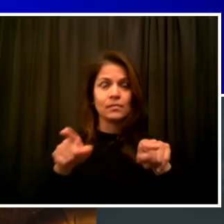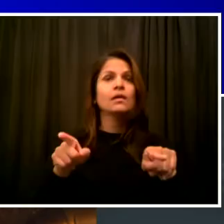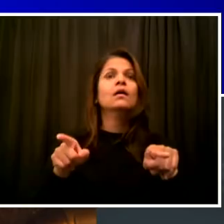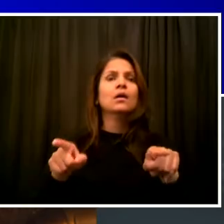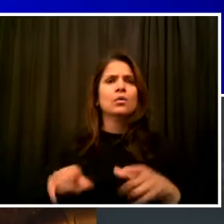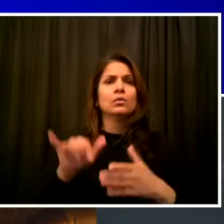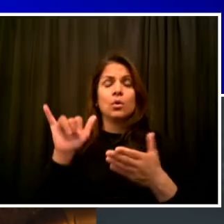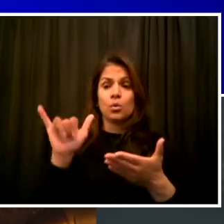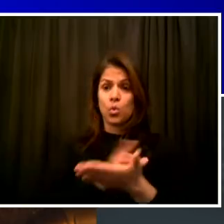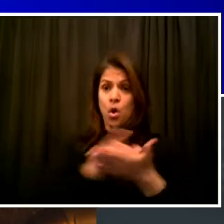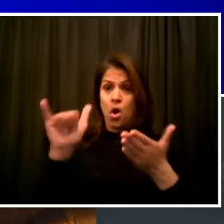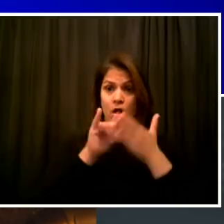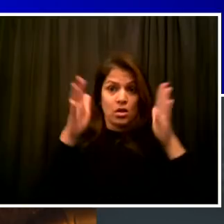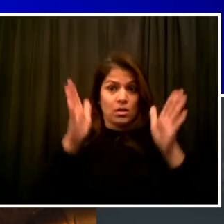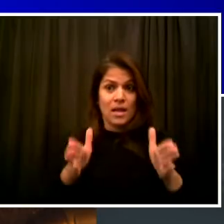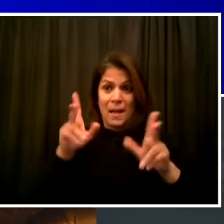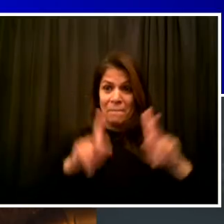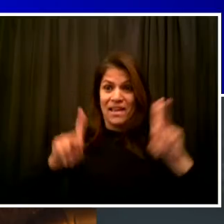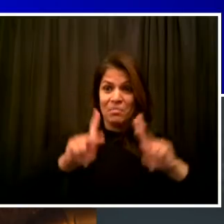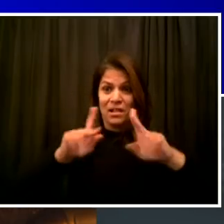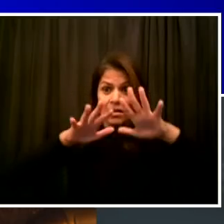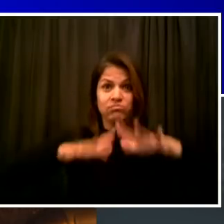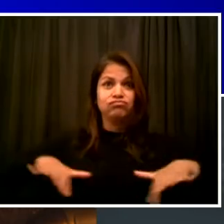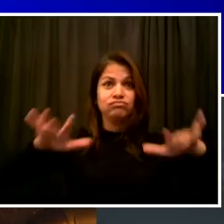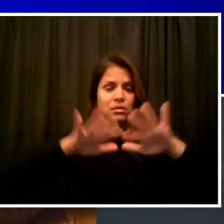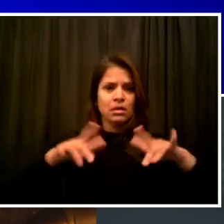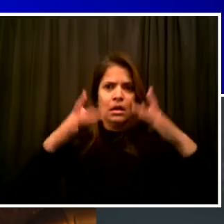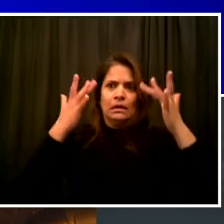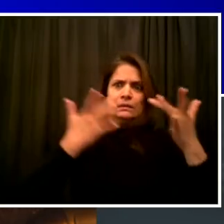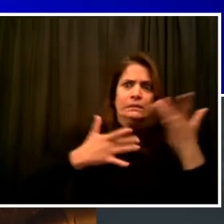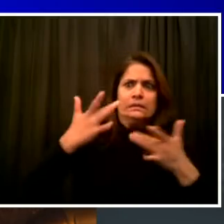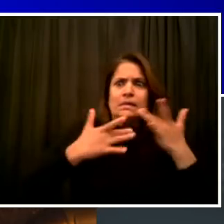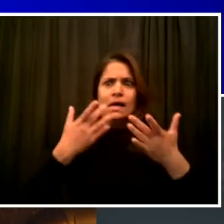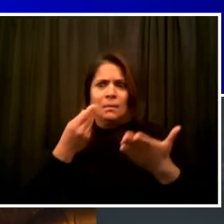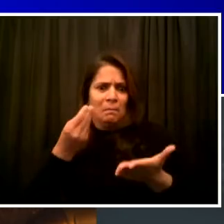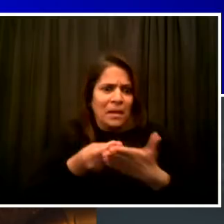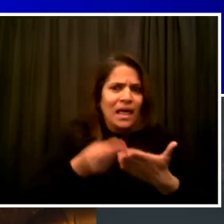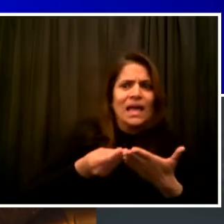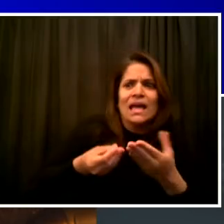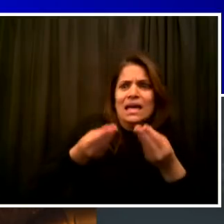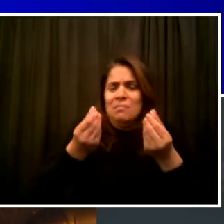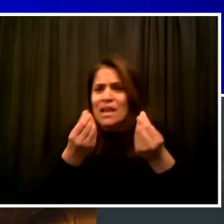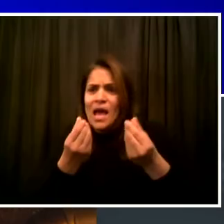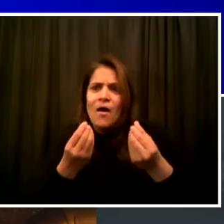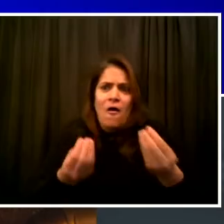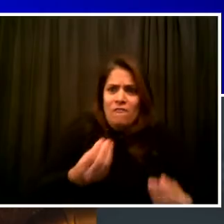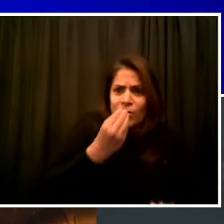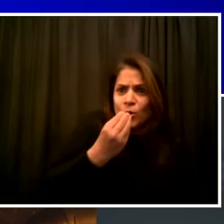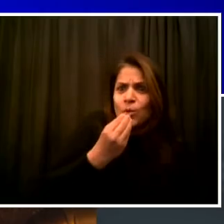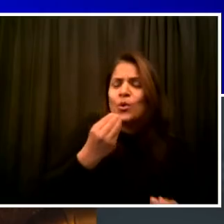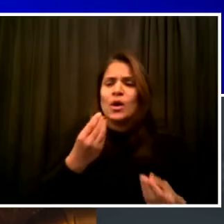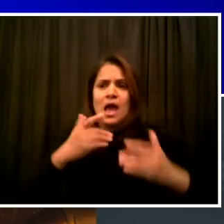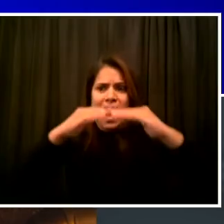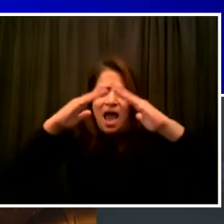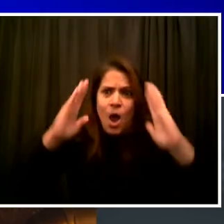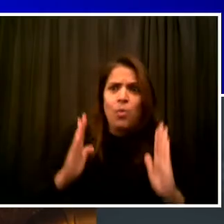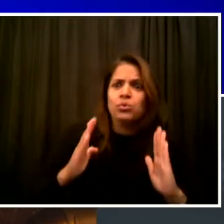ROOF OVER THEIR HEAD OR WHERE THE XNET EMAL IS COMING FROM, BUT NOT KNOWING WHETHER THE ECONOMY WILL COME BACK AND WHETHER MASLLBU SNEISSES WILL STILL BE